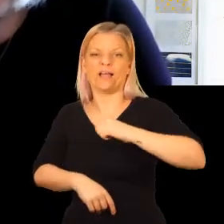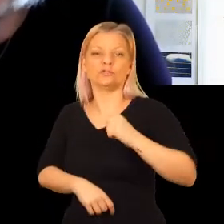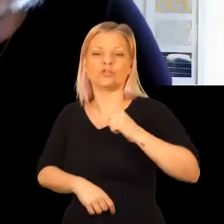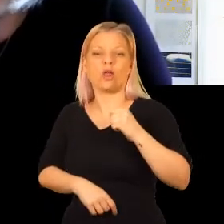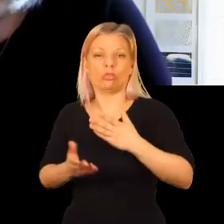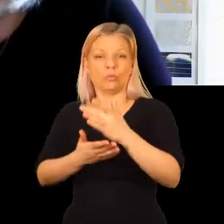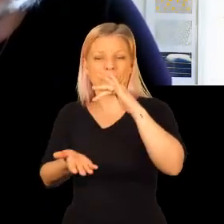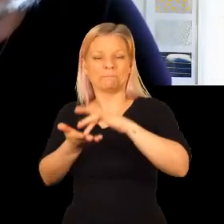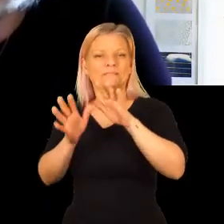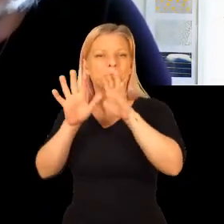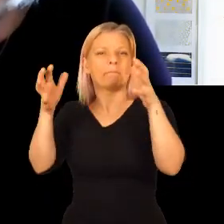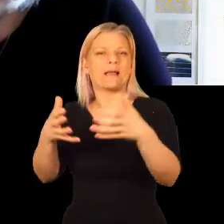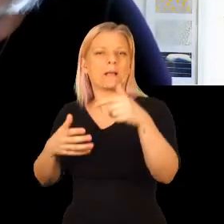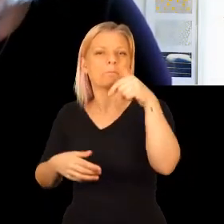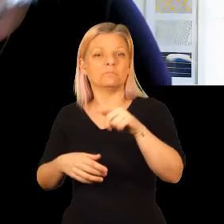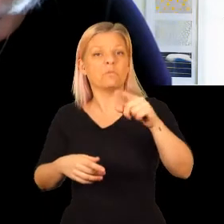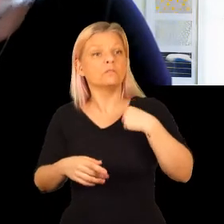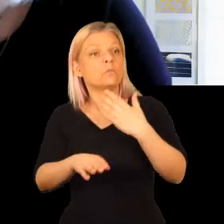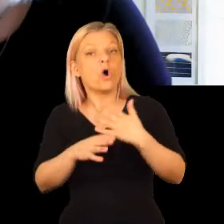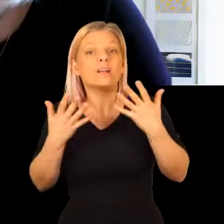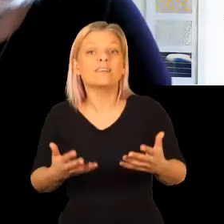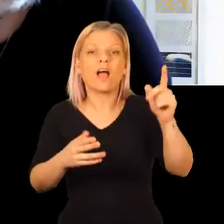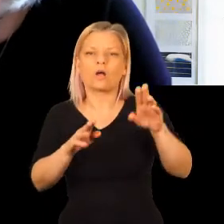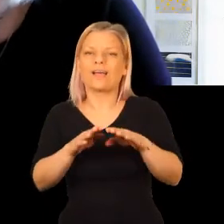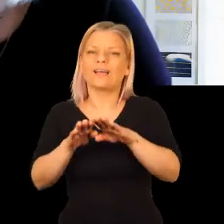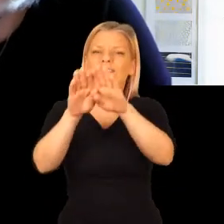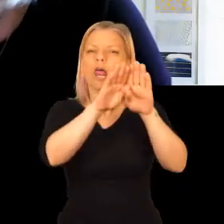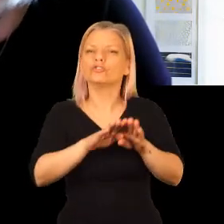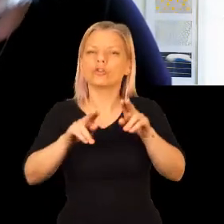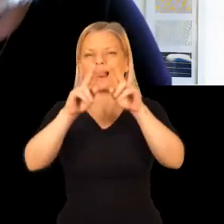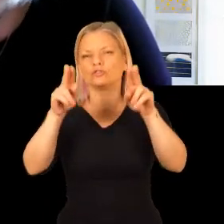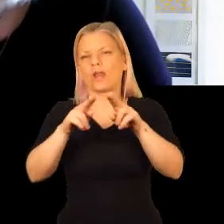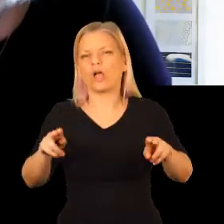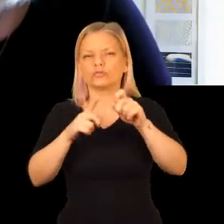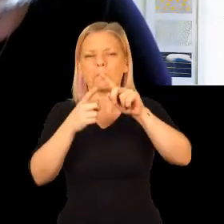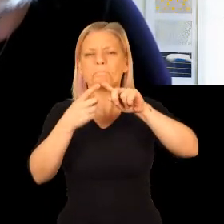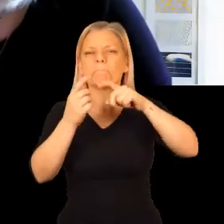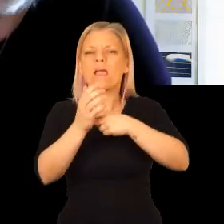year came back to scotland mid pandemic so um and i work now for intentional peer support an